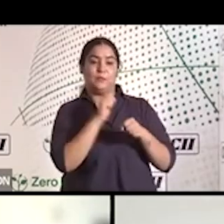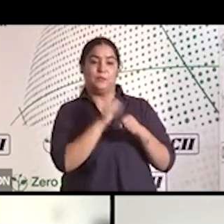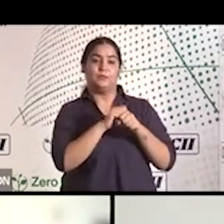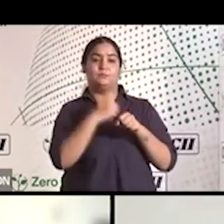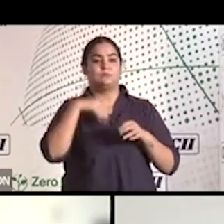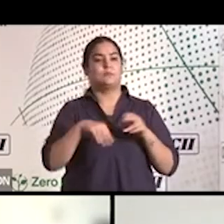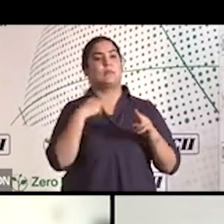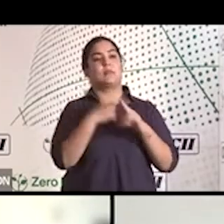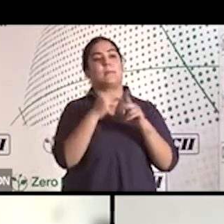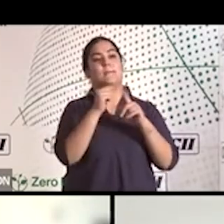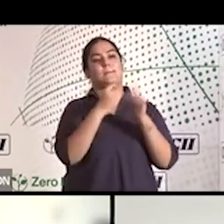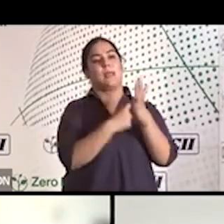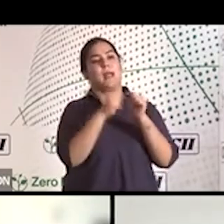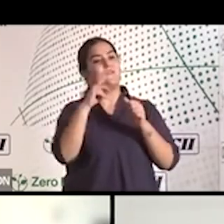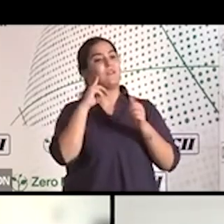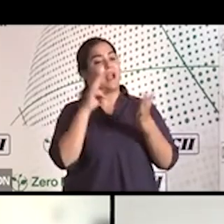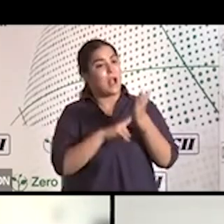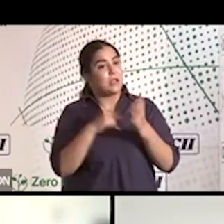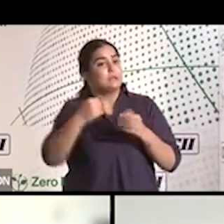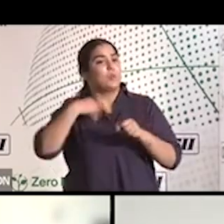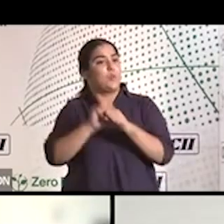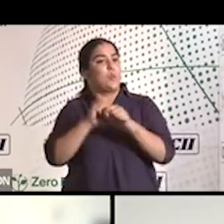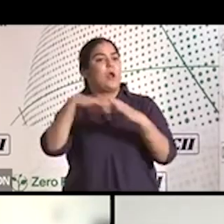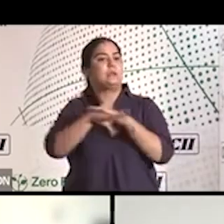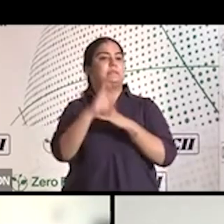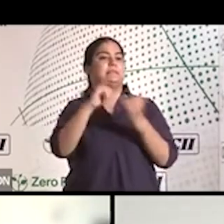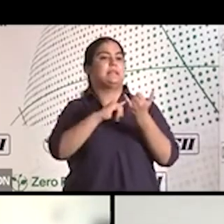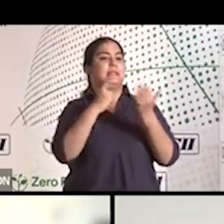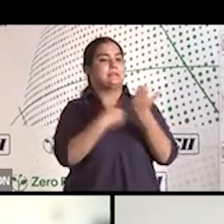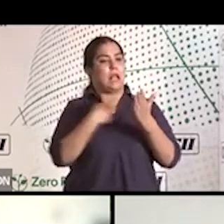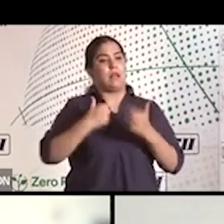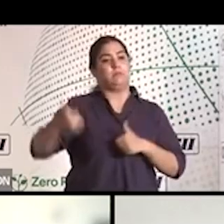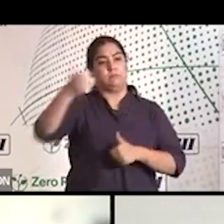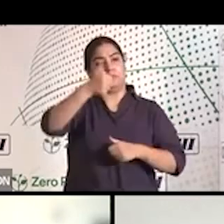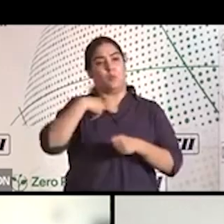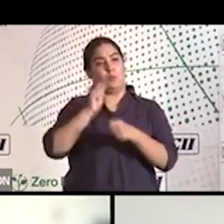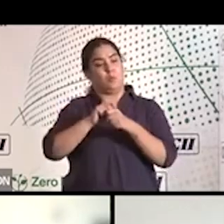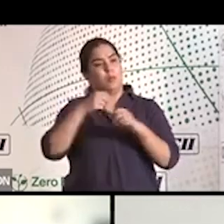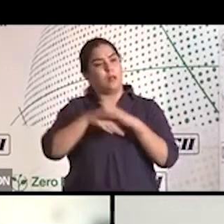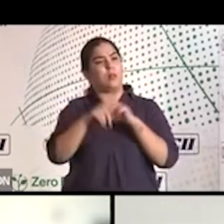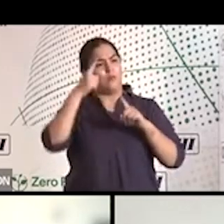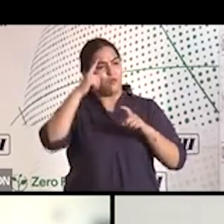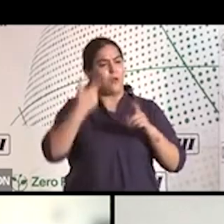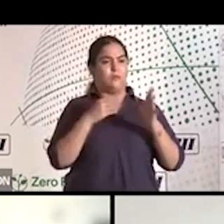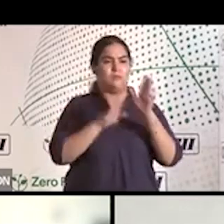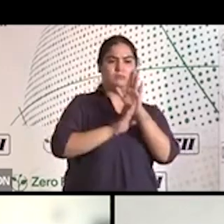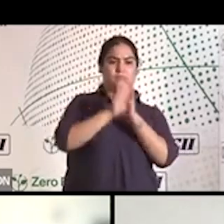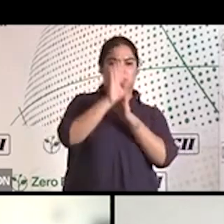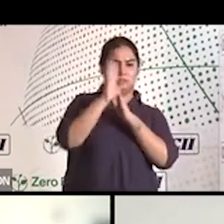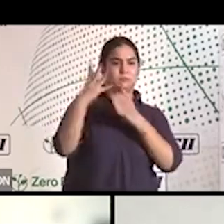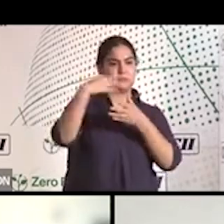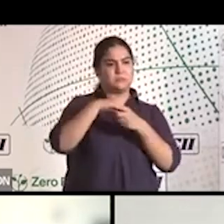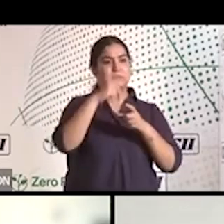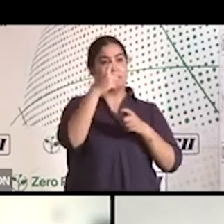I had the CSR and sustainability reason for it. I've been working in development space for close to 17 years.